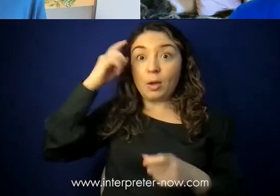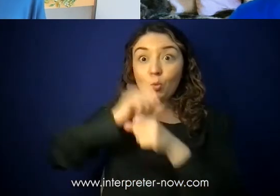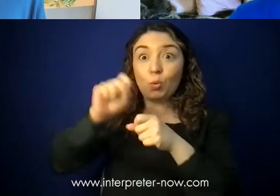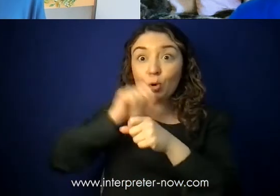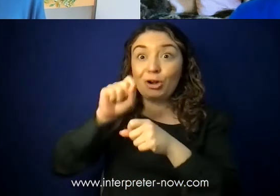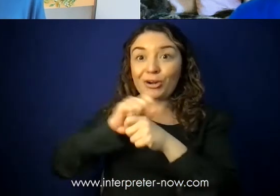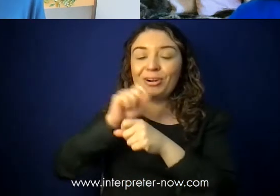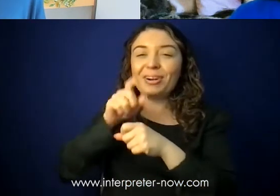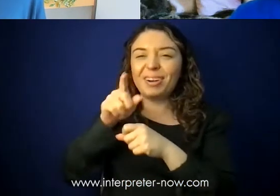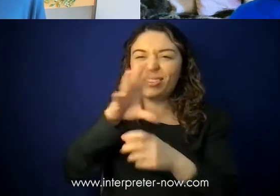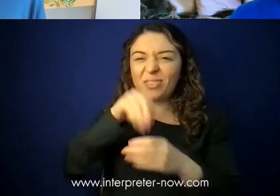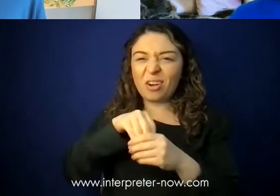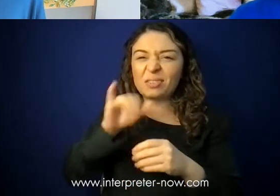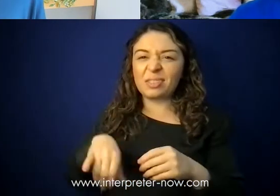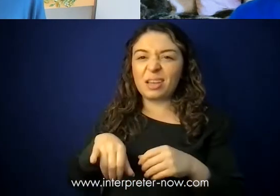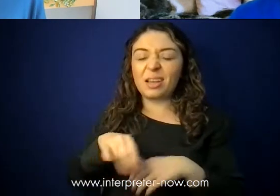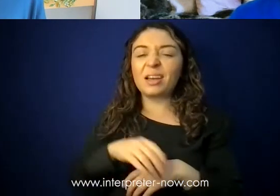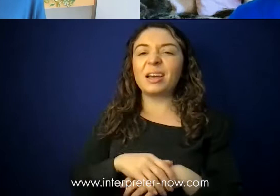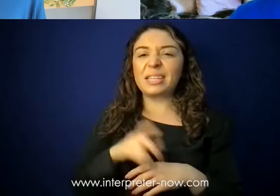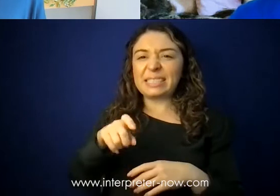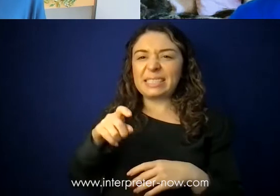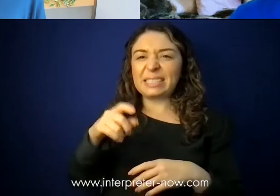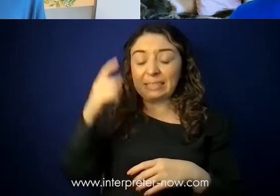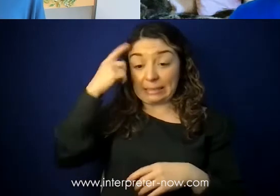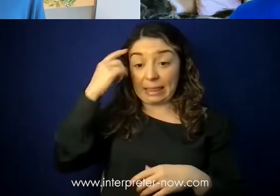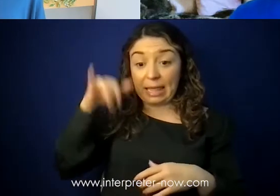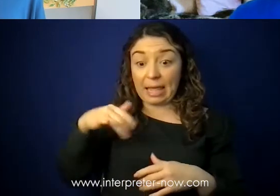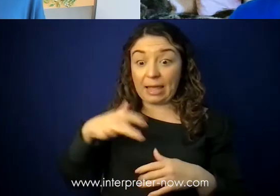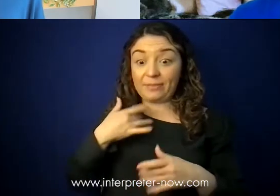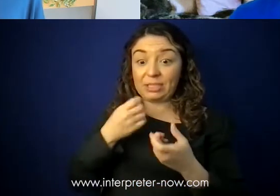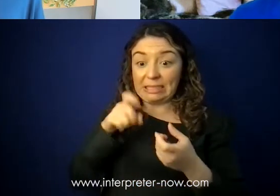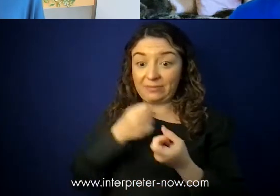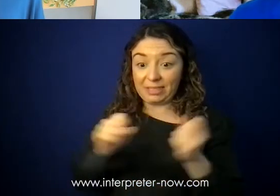That part of our brain needs to feel safe, needs to feel relaxed, needs to be in good